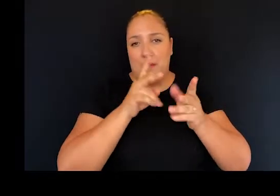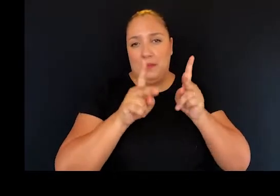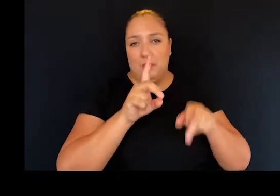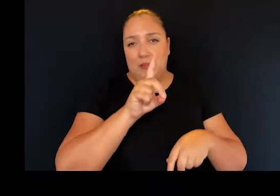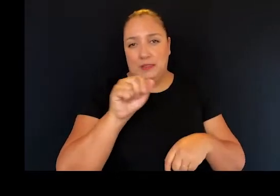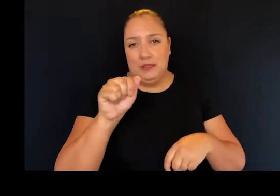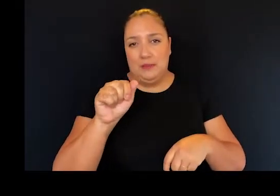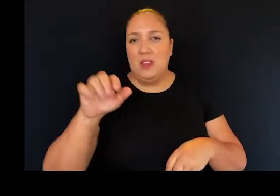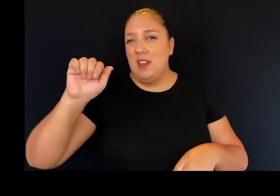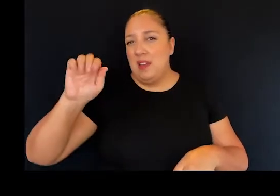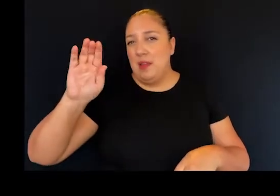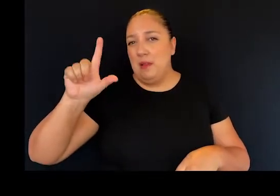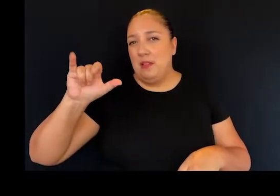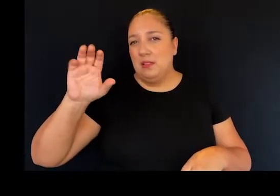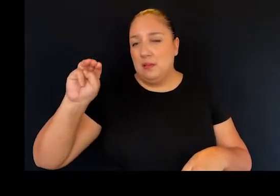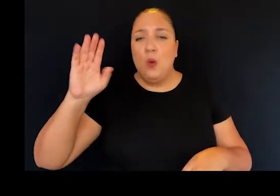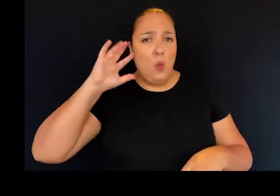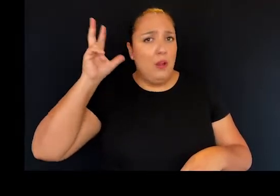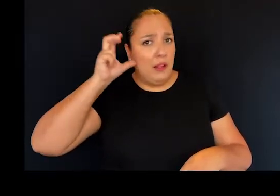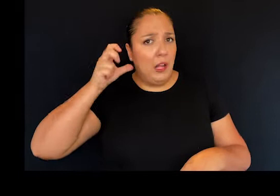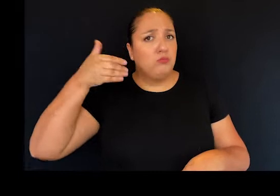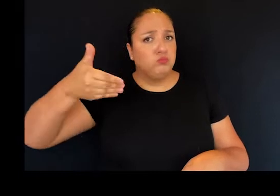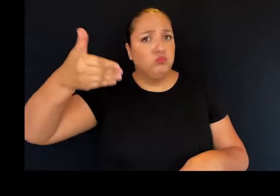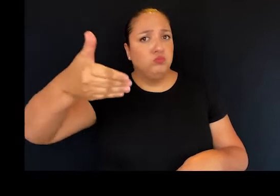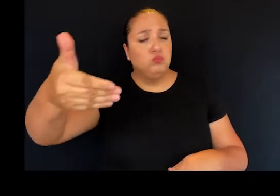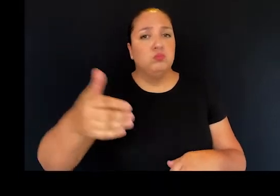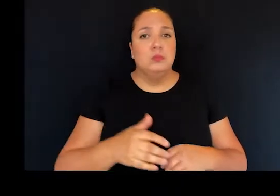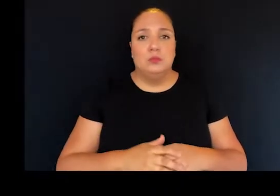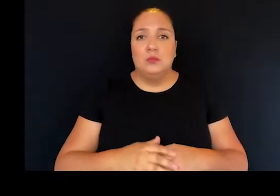You will be hearing ableist terminology at various points throughout the episode